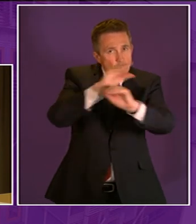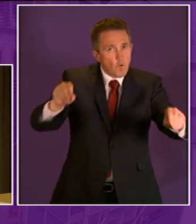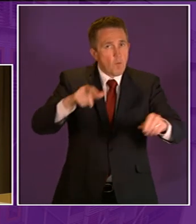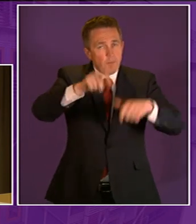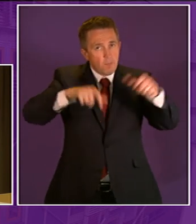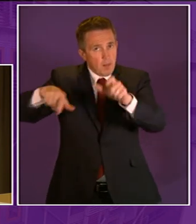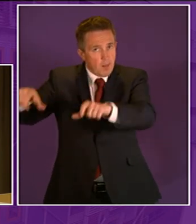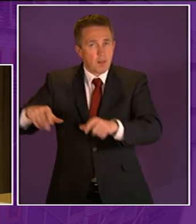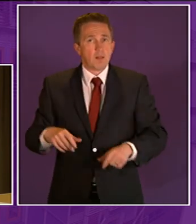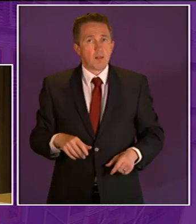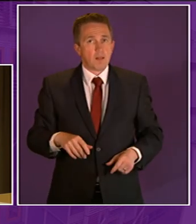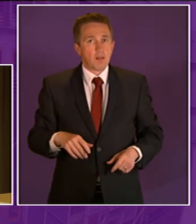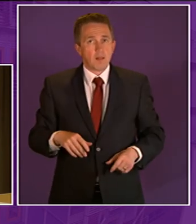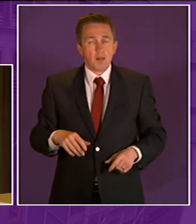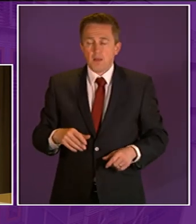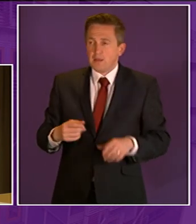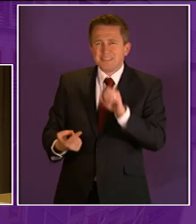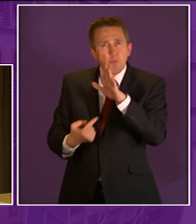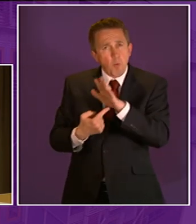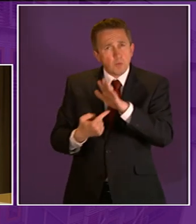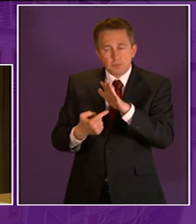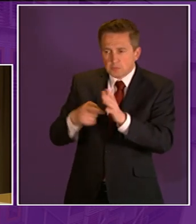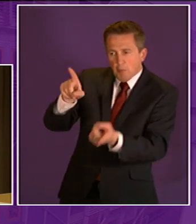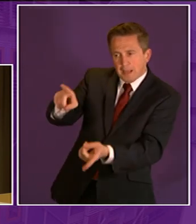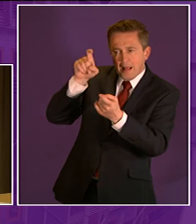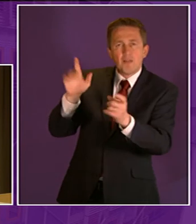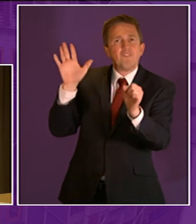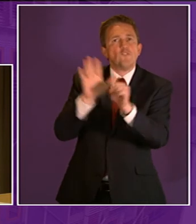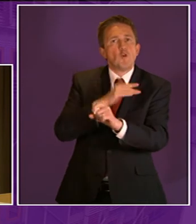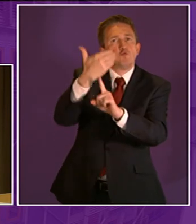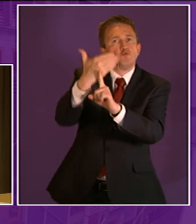When we listen for the whole story, there is always more.